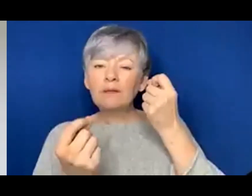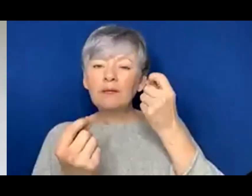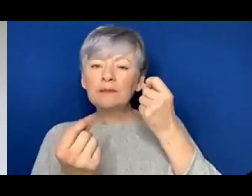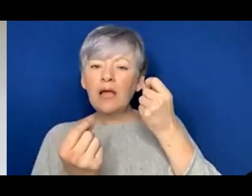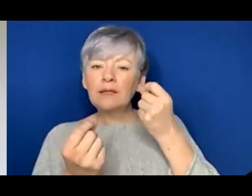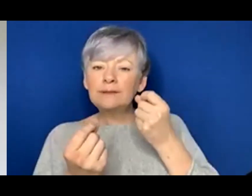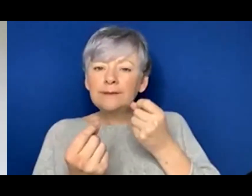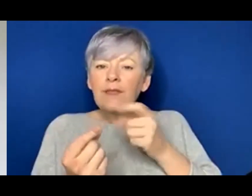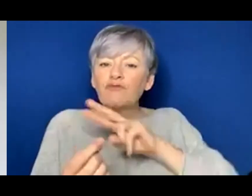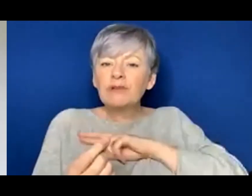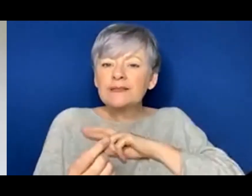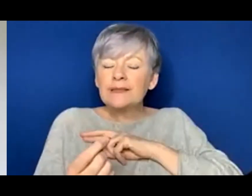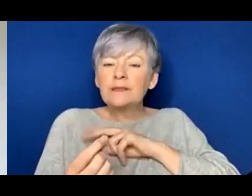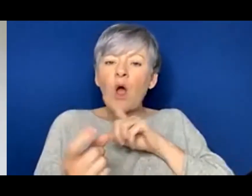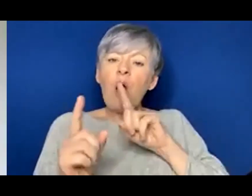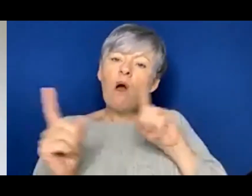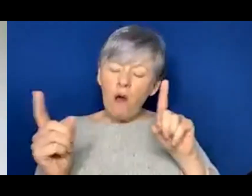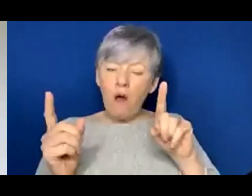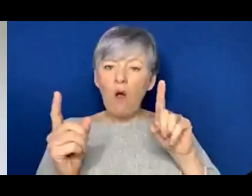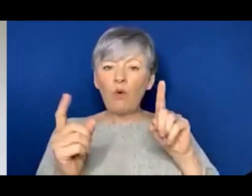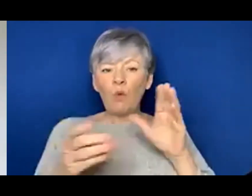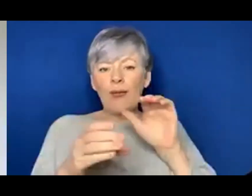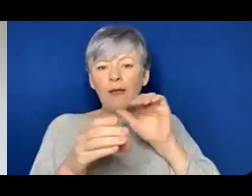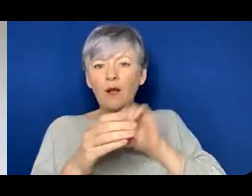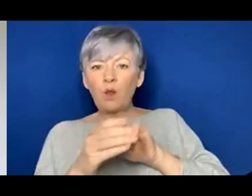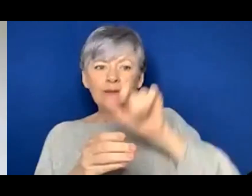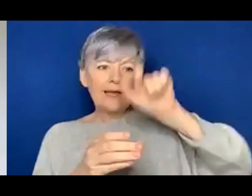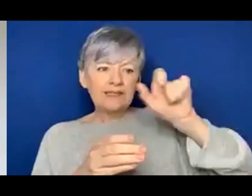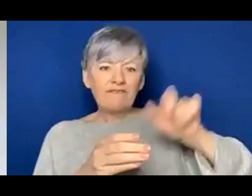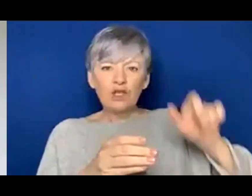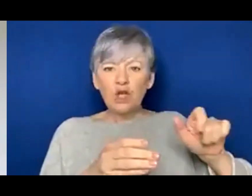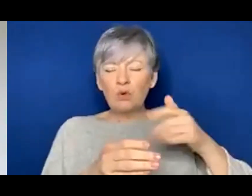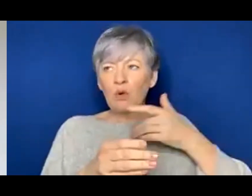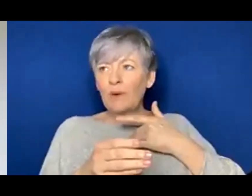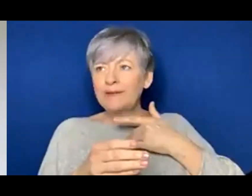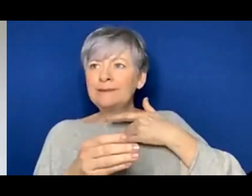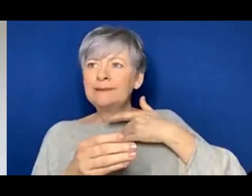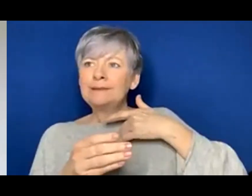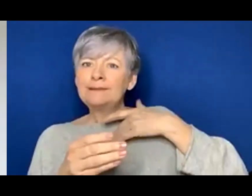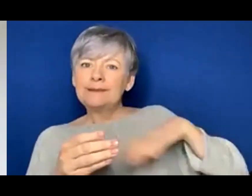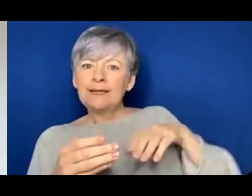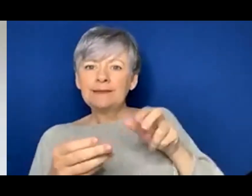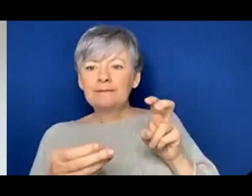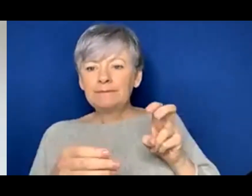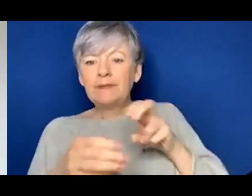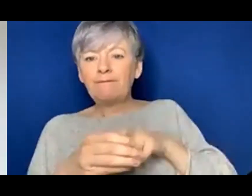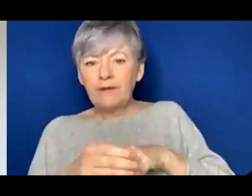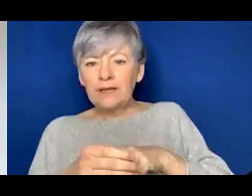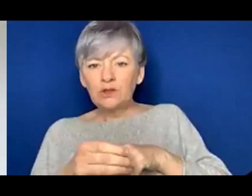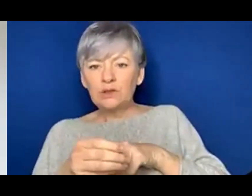or accidentally include individuals that don't necessarily fit them to that period of time.